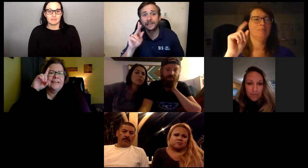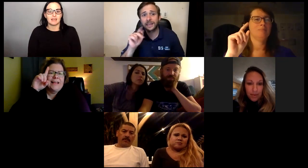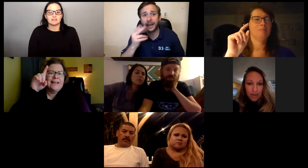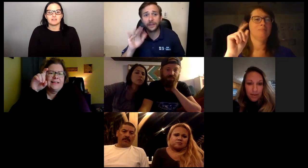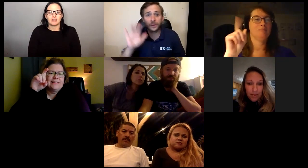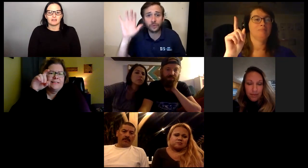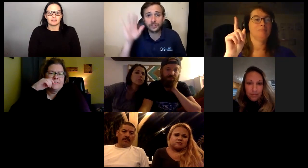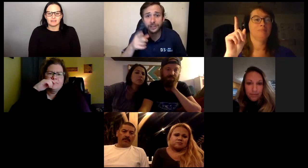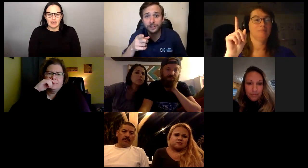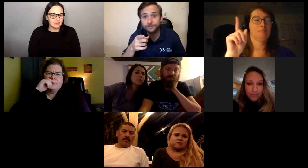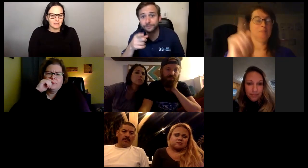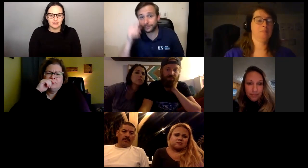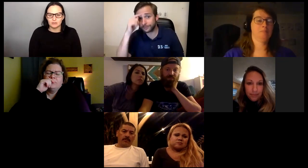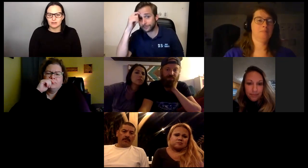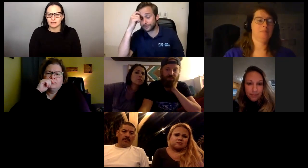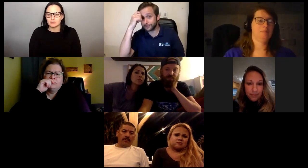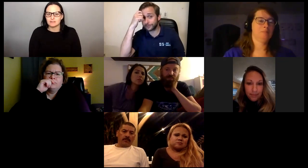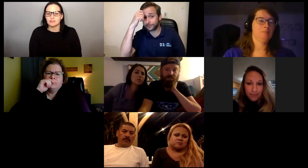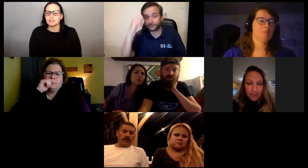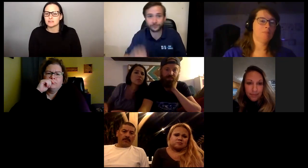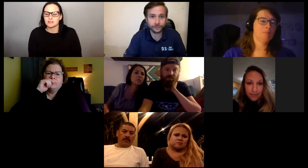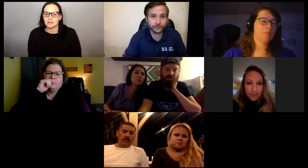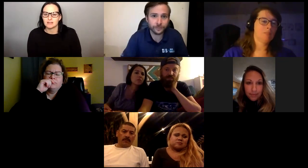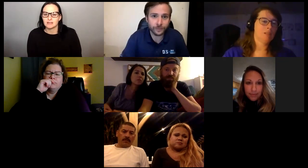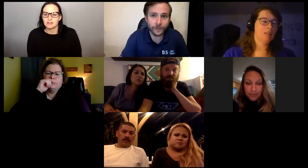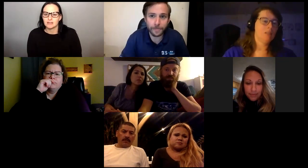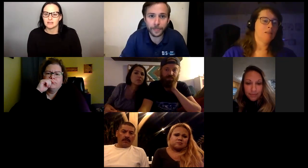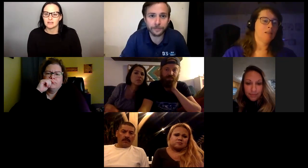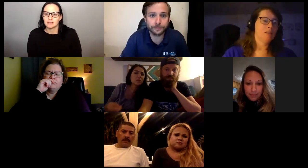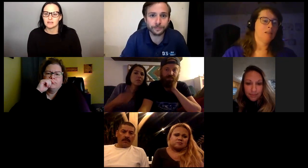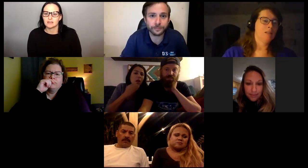and uh kathy i think you had your hand raised first